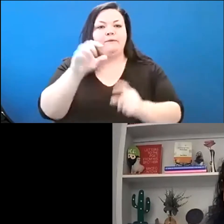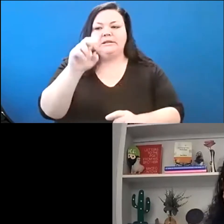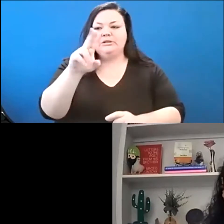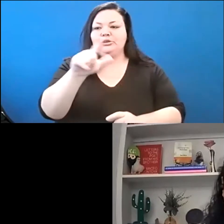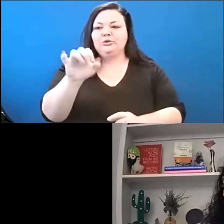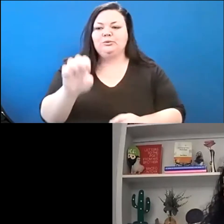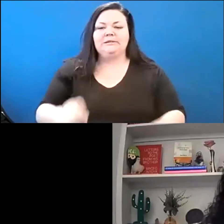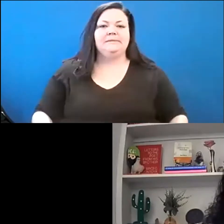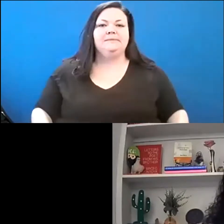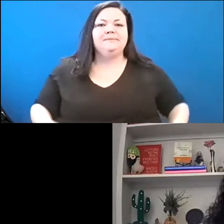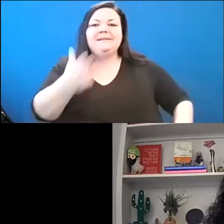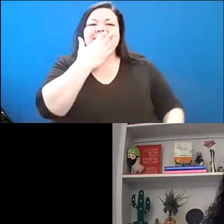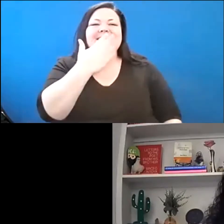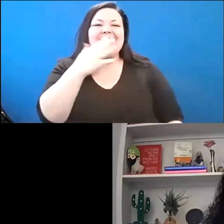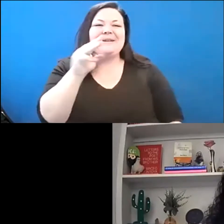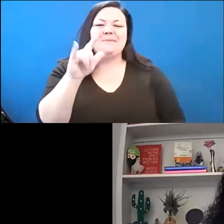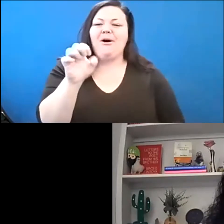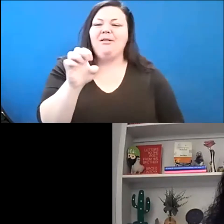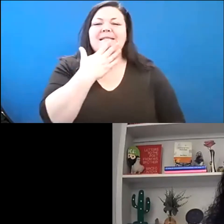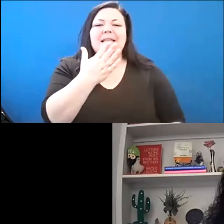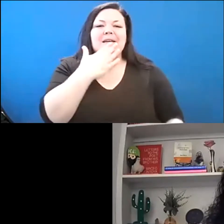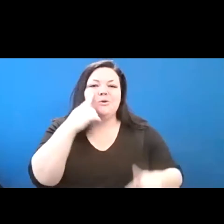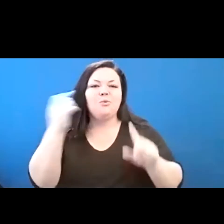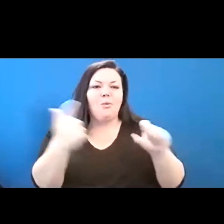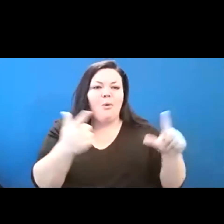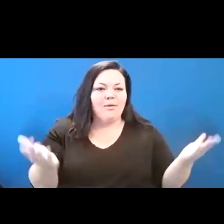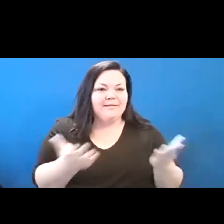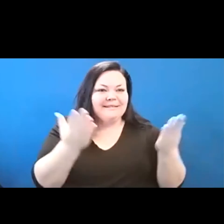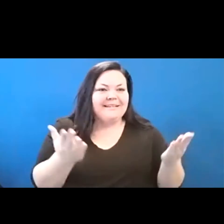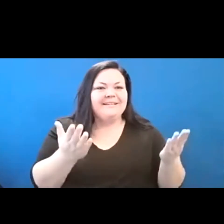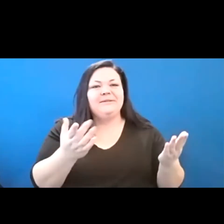thank you so much molly thank you to everyone at open mouth for all of y'all's work i've been a big